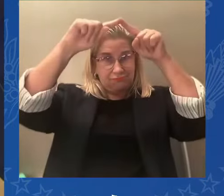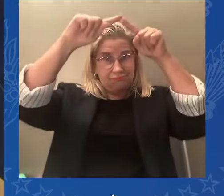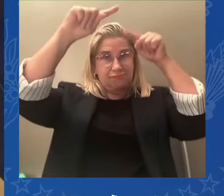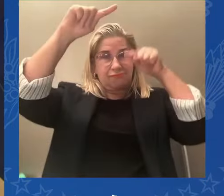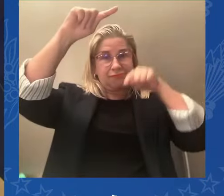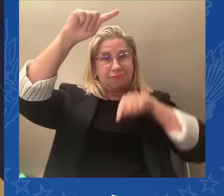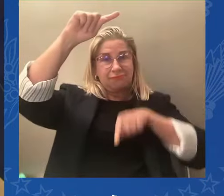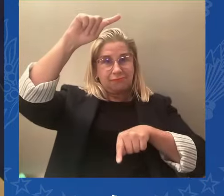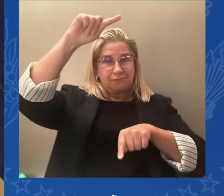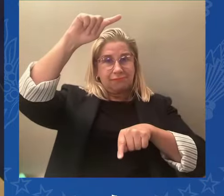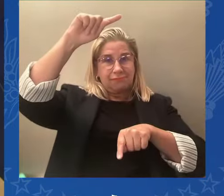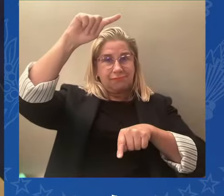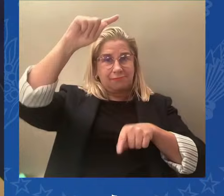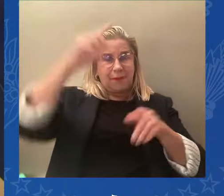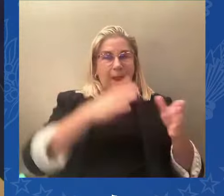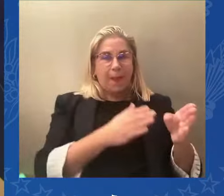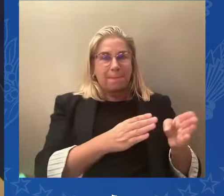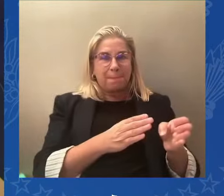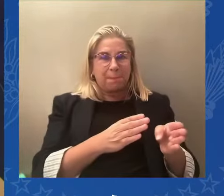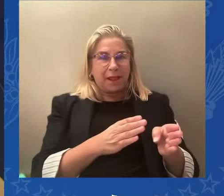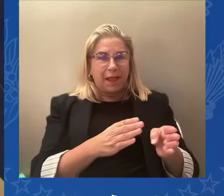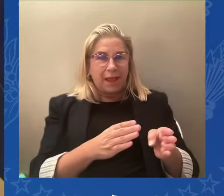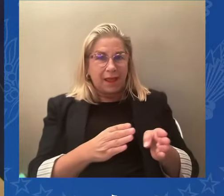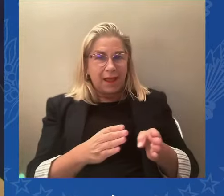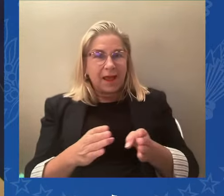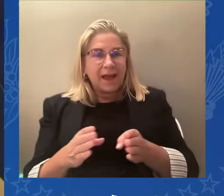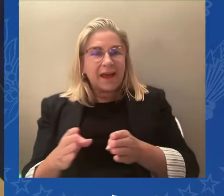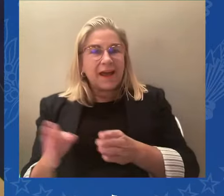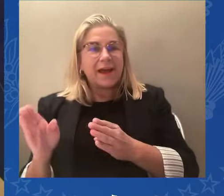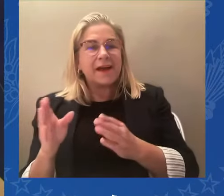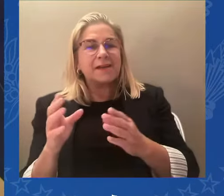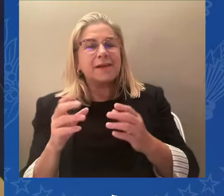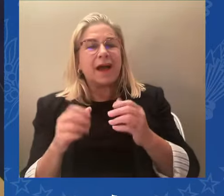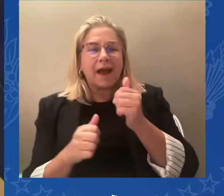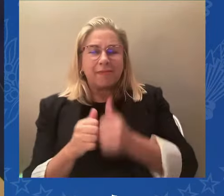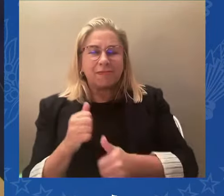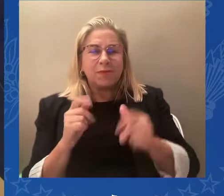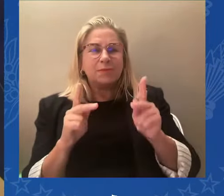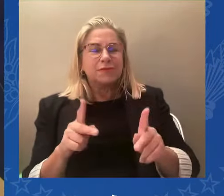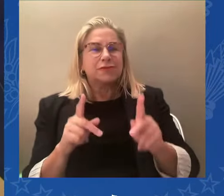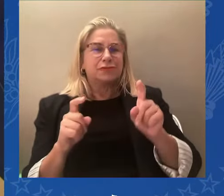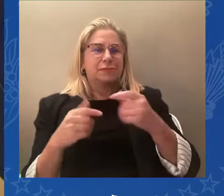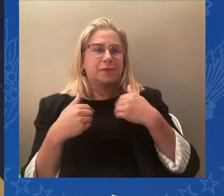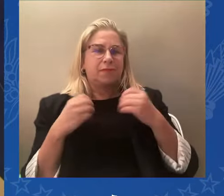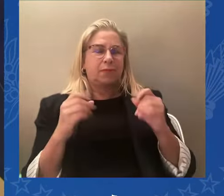but to get ahead. And so, we will build, yes, what I call an opportunity economy,